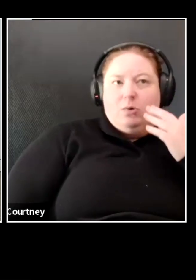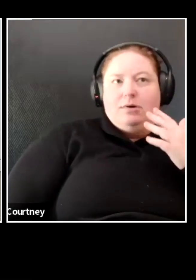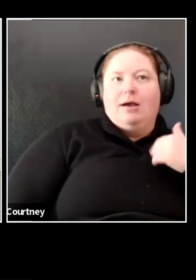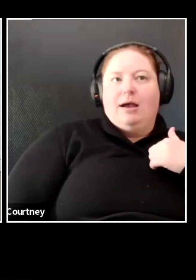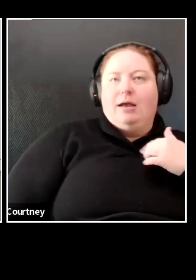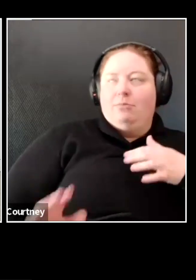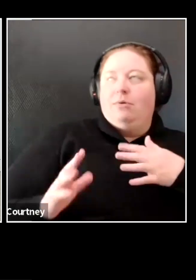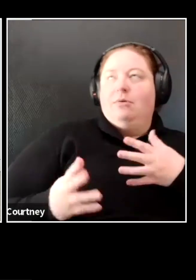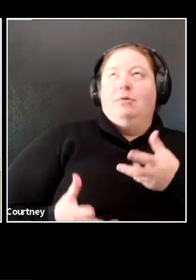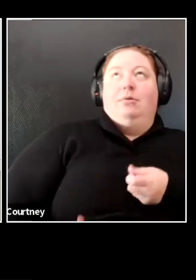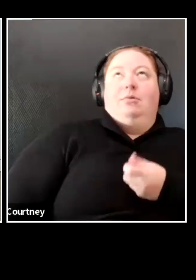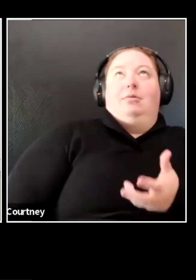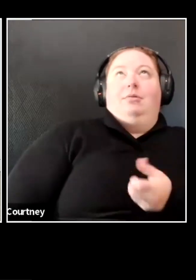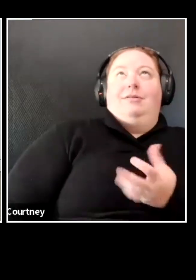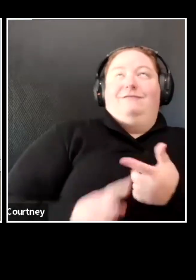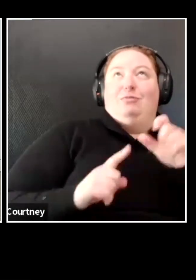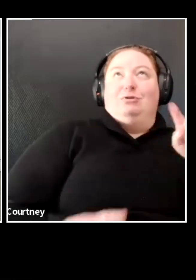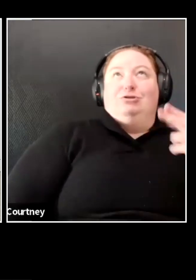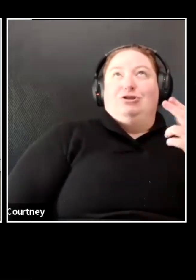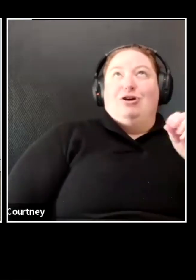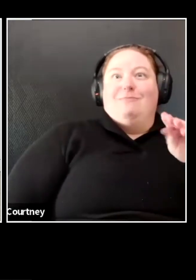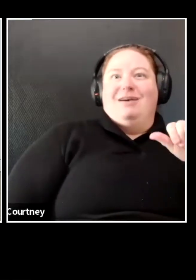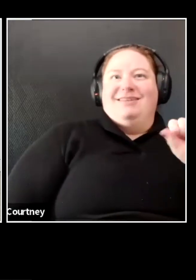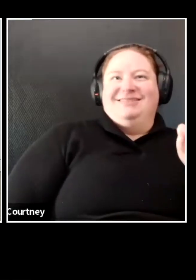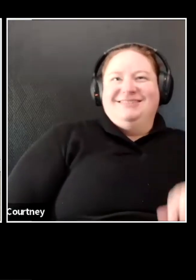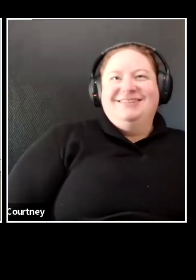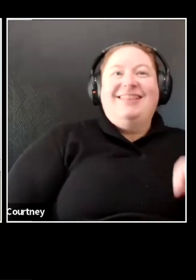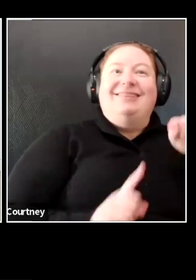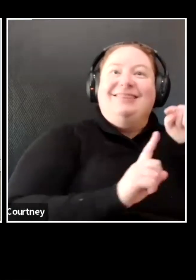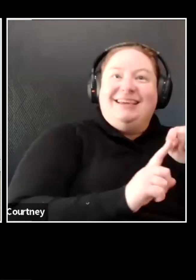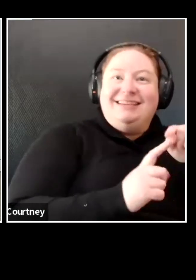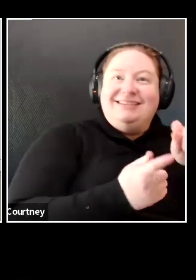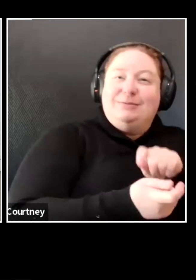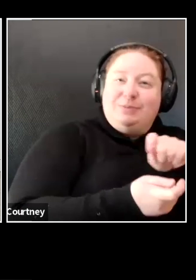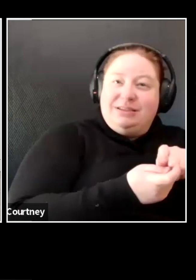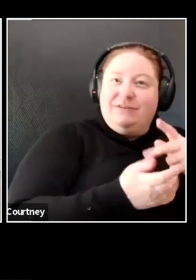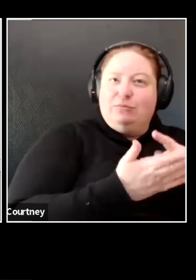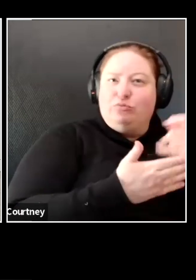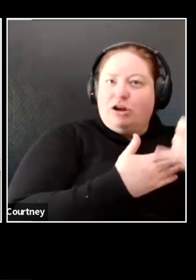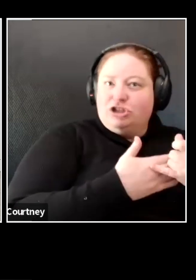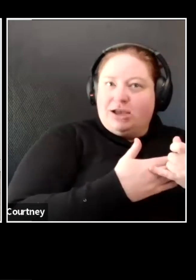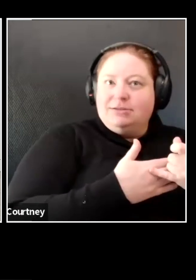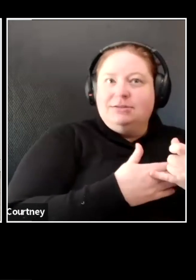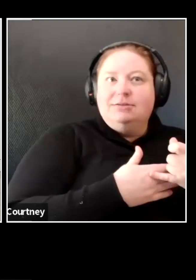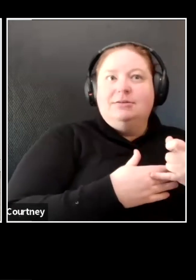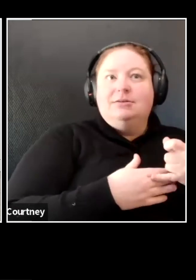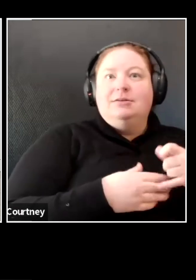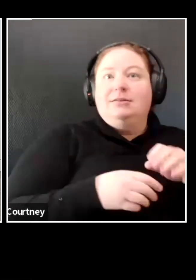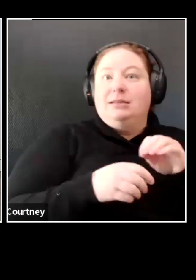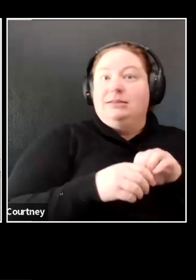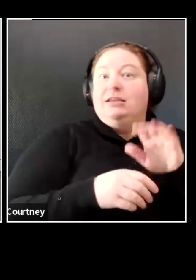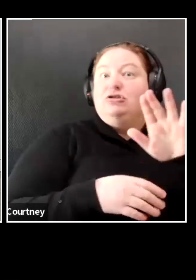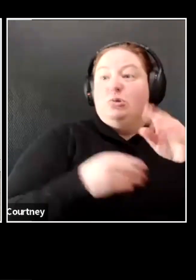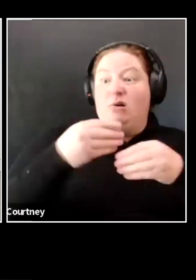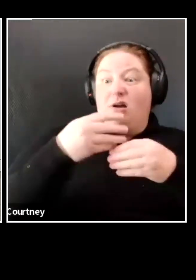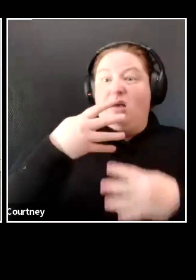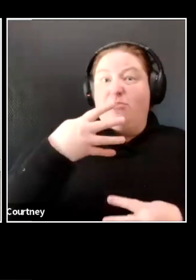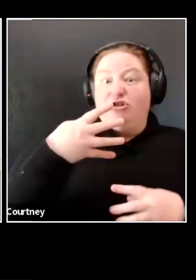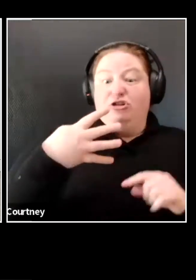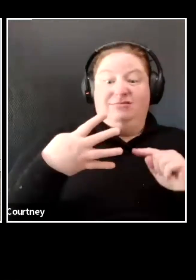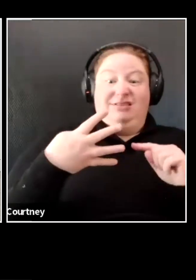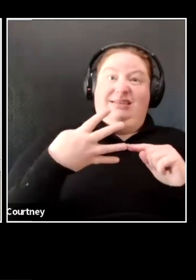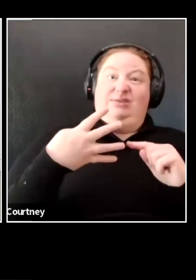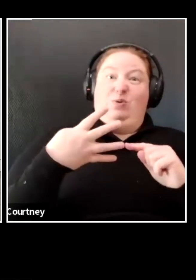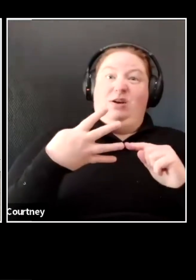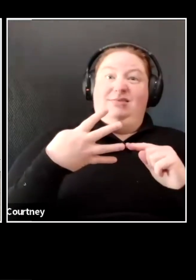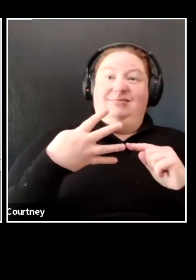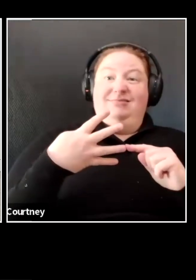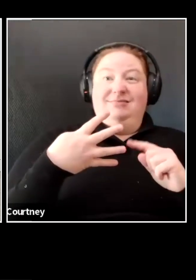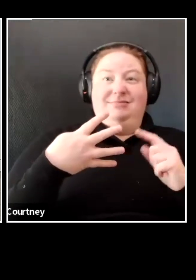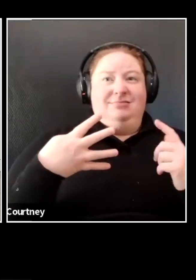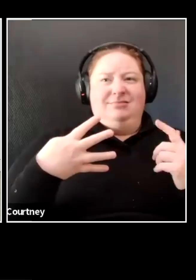say this is say this particular project that's in your hopper has a lot of of uh of of juice